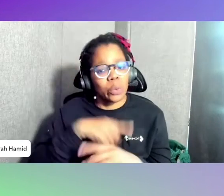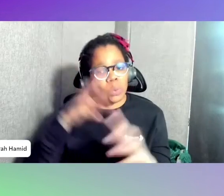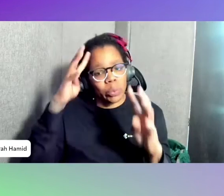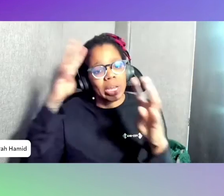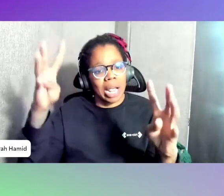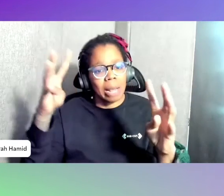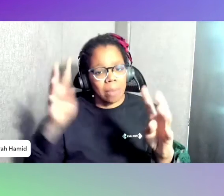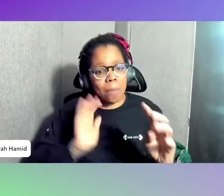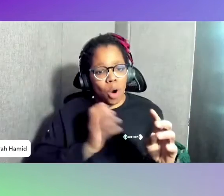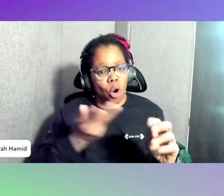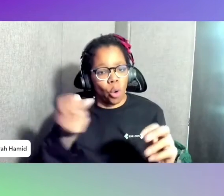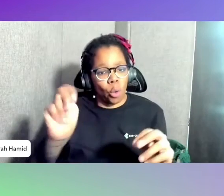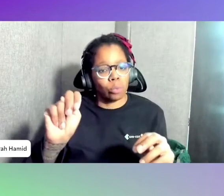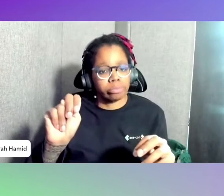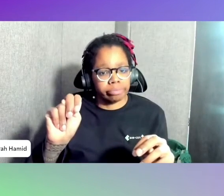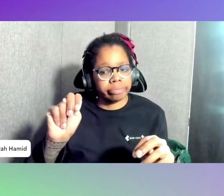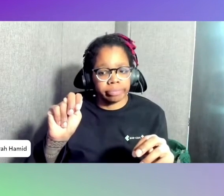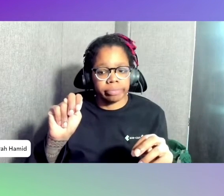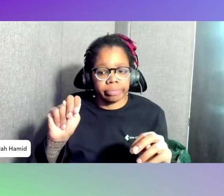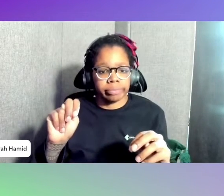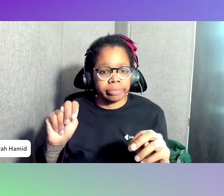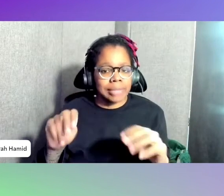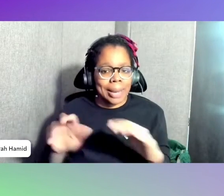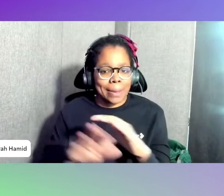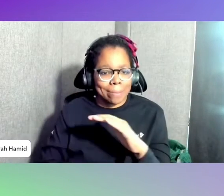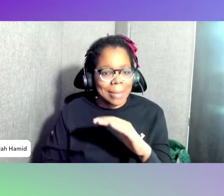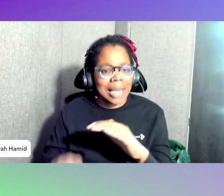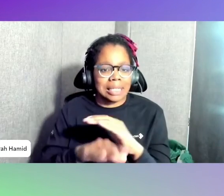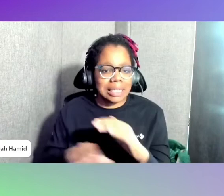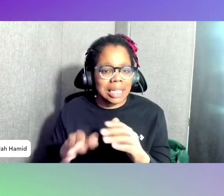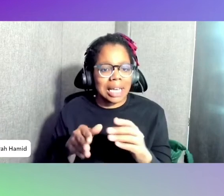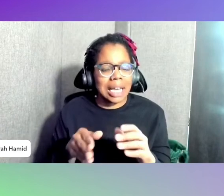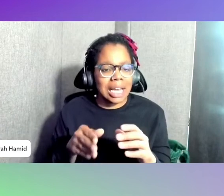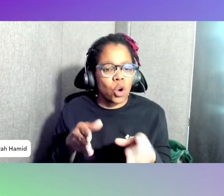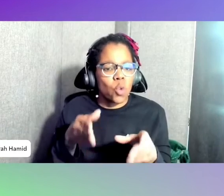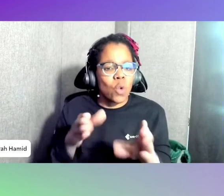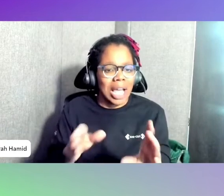display or listening with a screen reader. And so that's